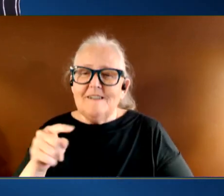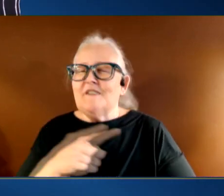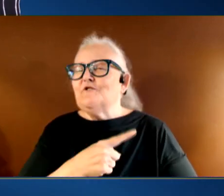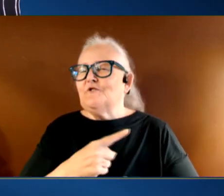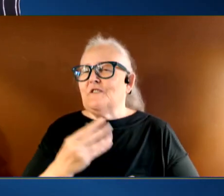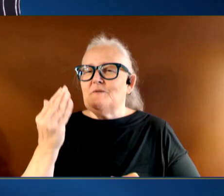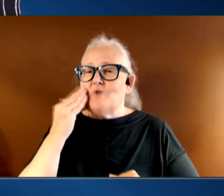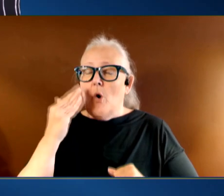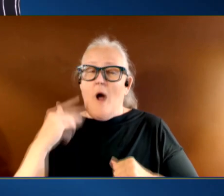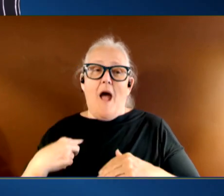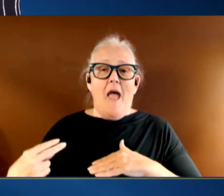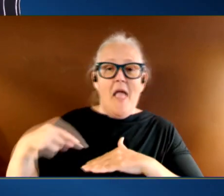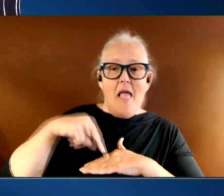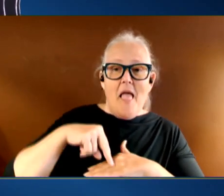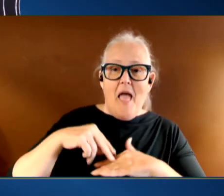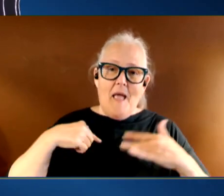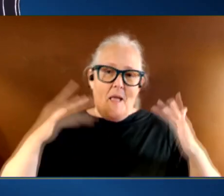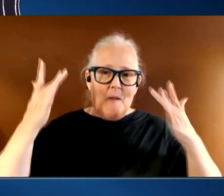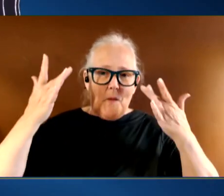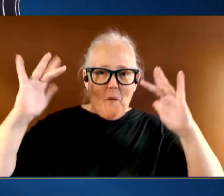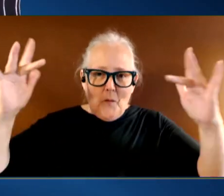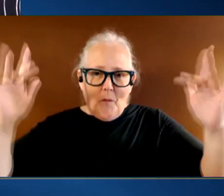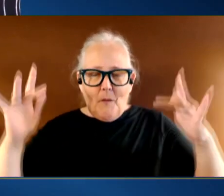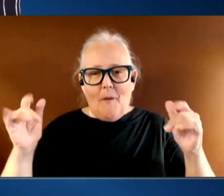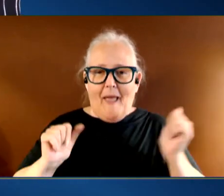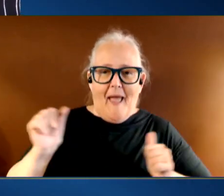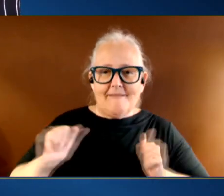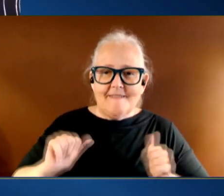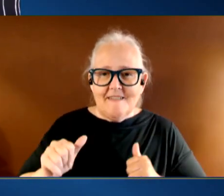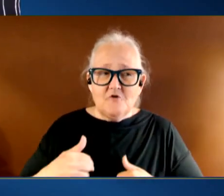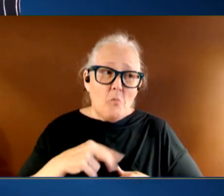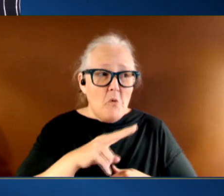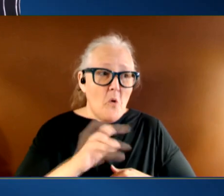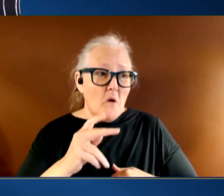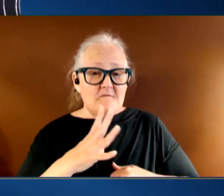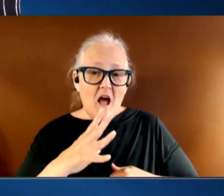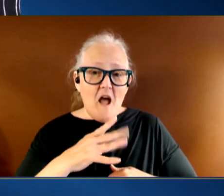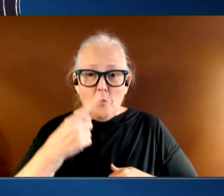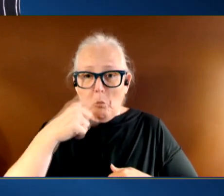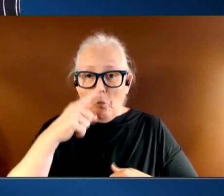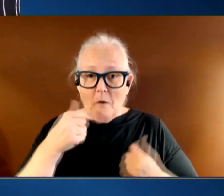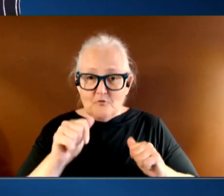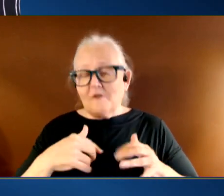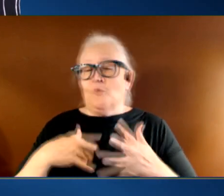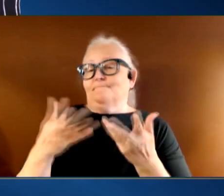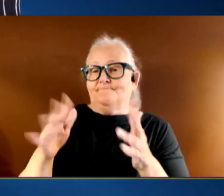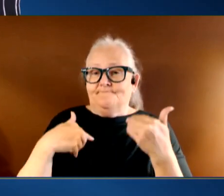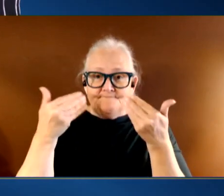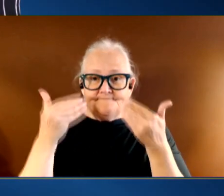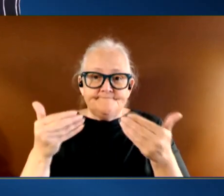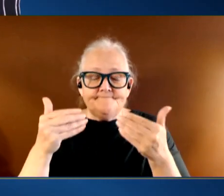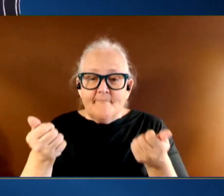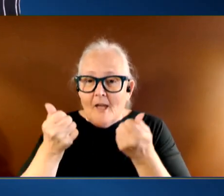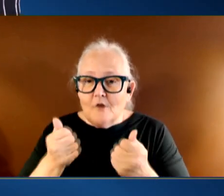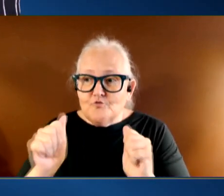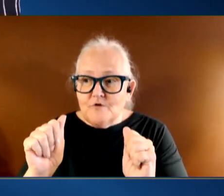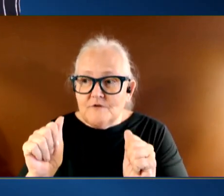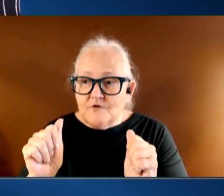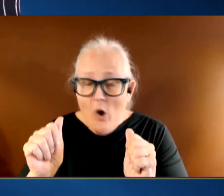I lit up. So, I was like, "Yeah, I'll try it". So, I auditioned, and yeah, I got on stage. I